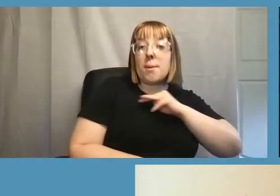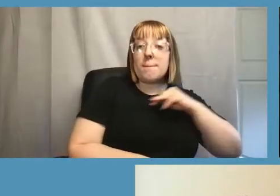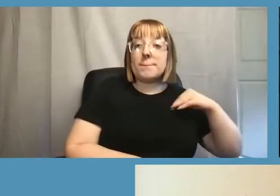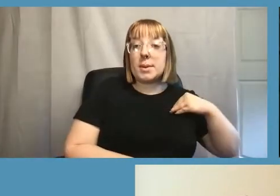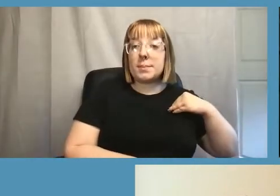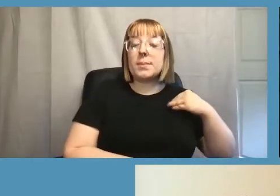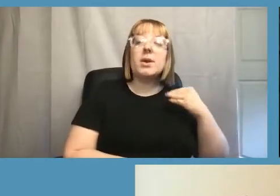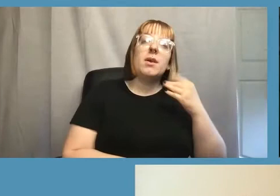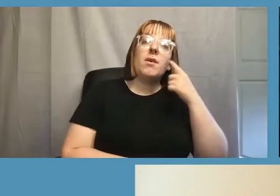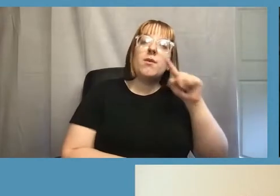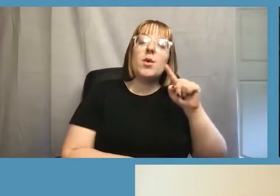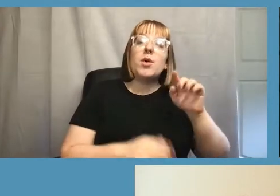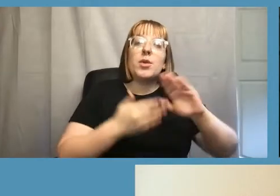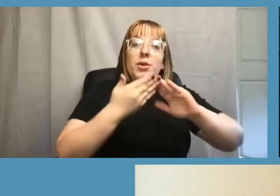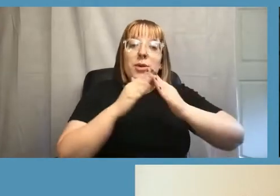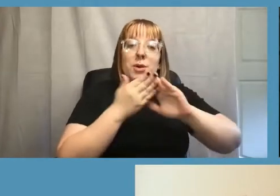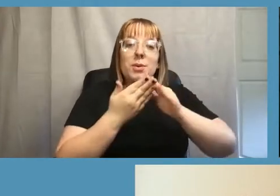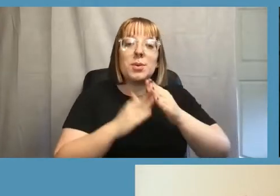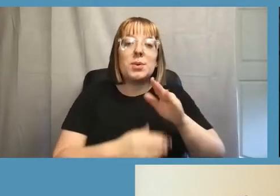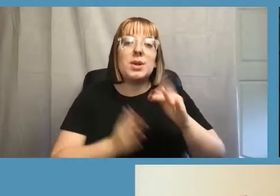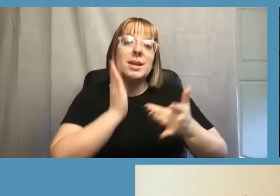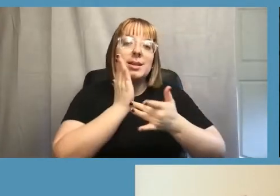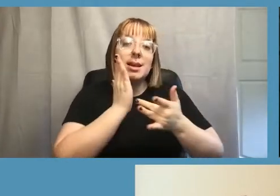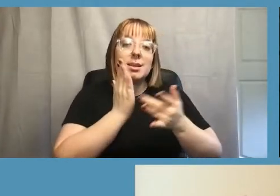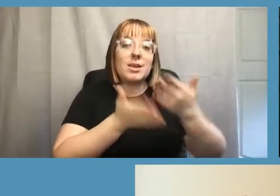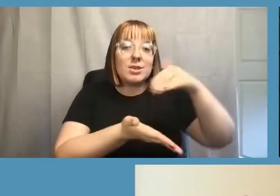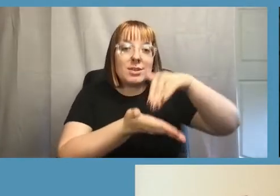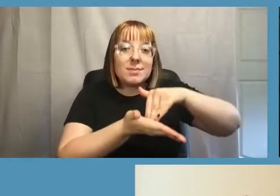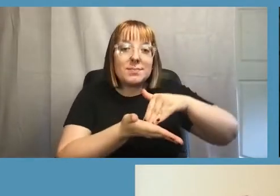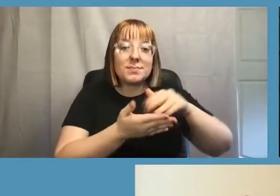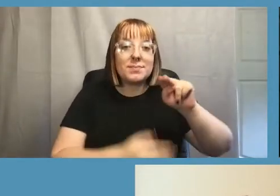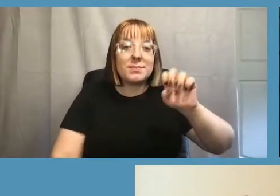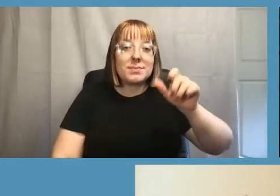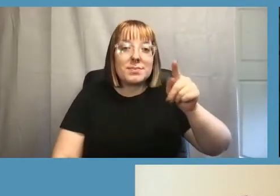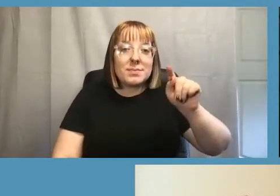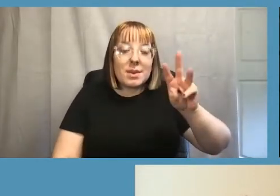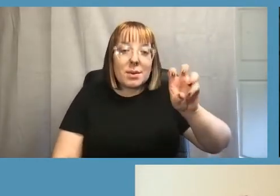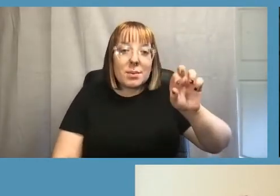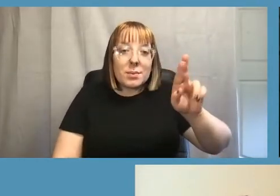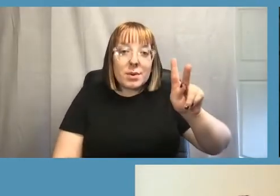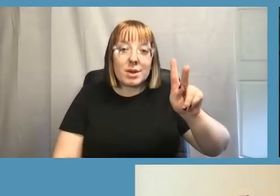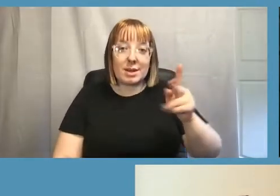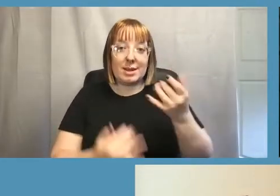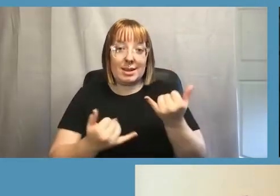technology centers network she is currently on the board of artisans asylum please help